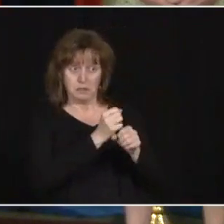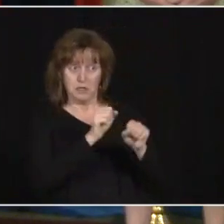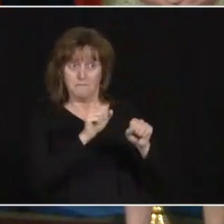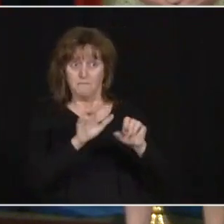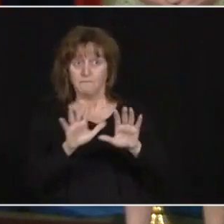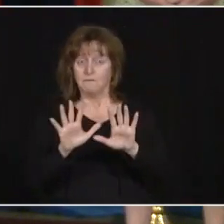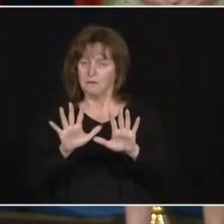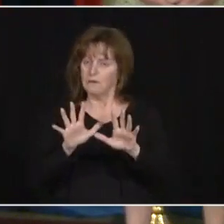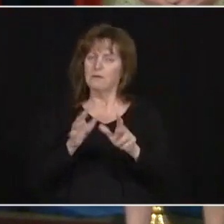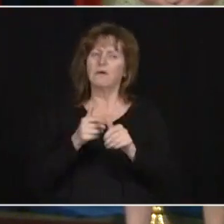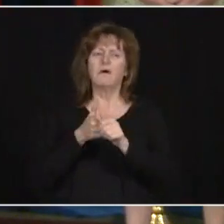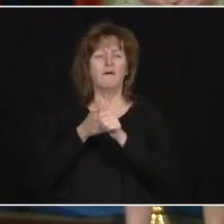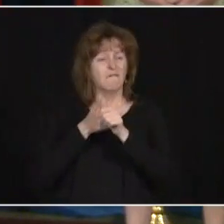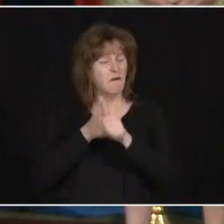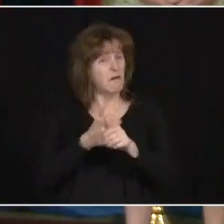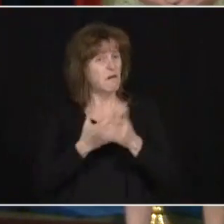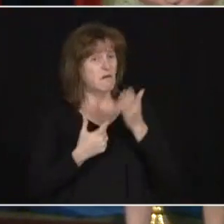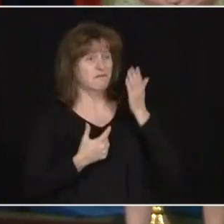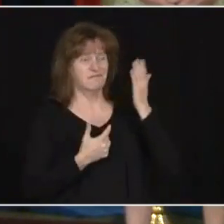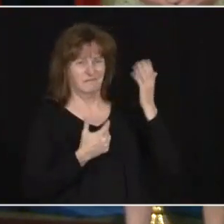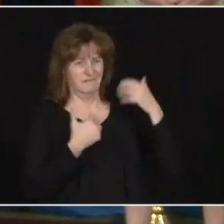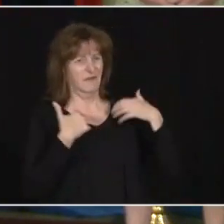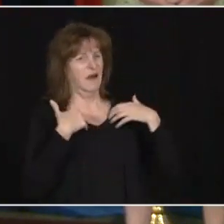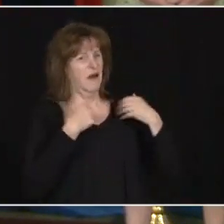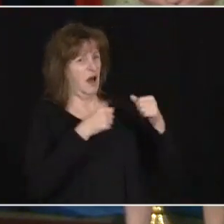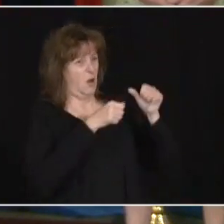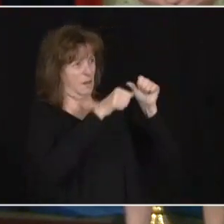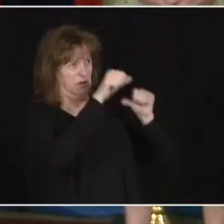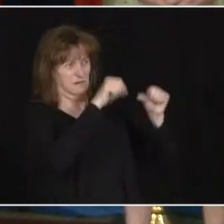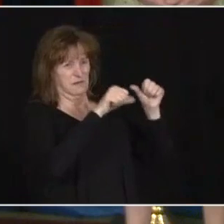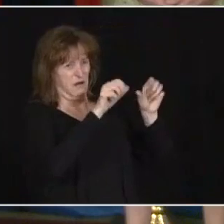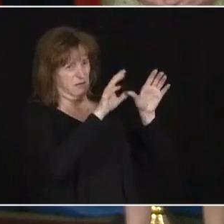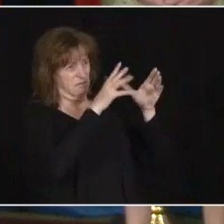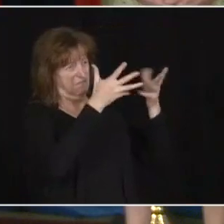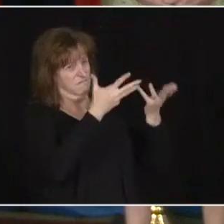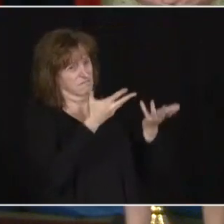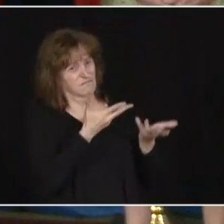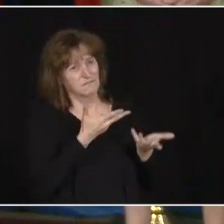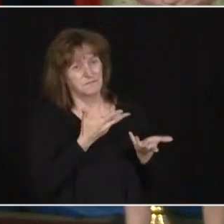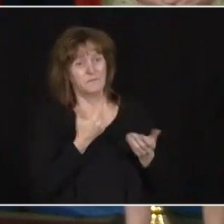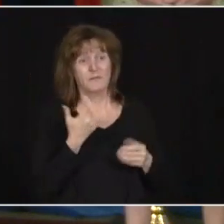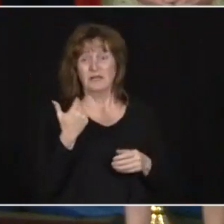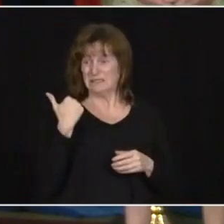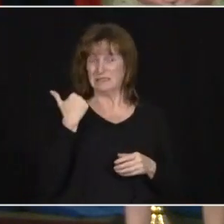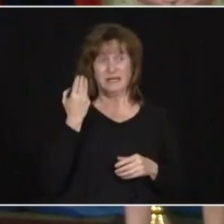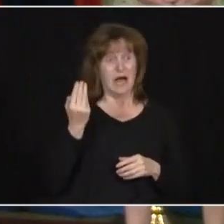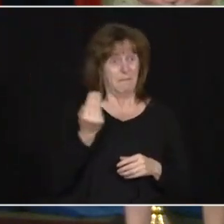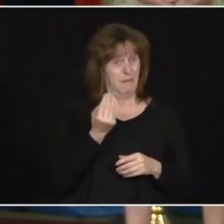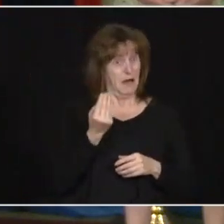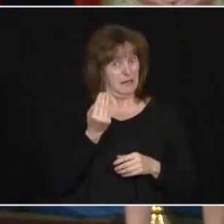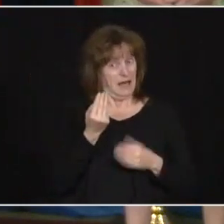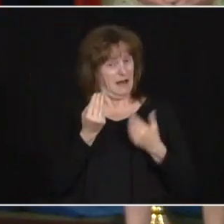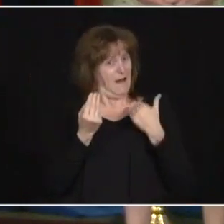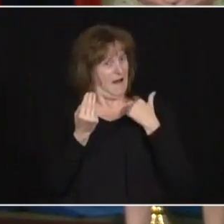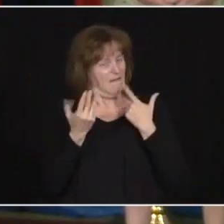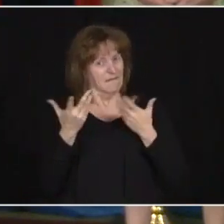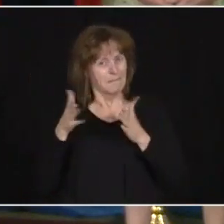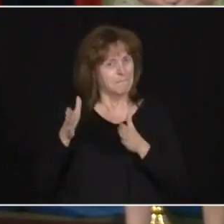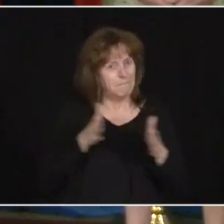on Monday, we laid our road map. We have a process. We have a clear criteria and